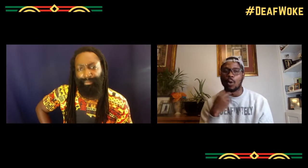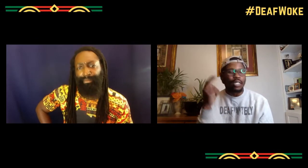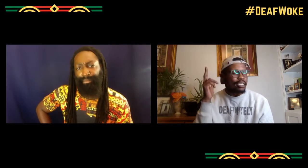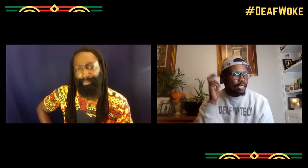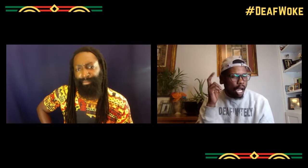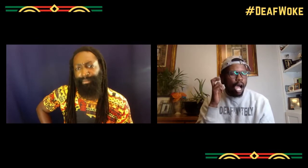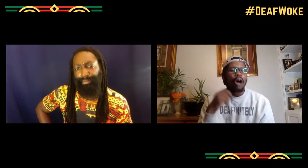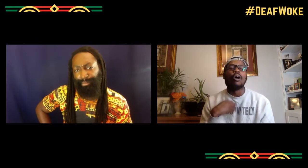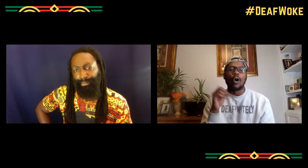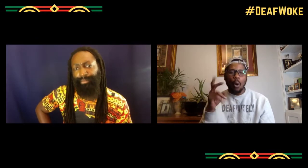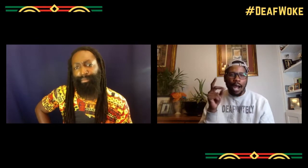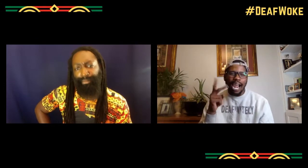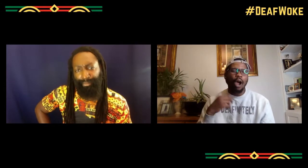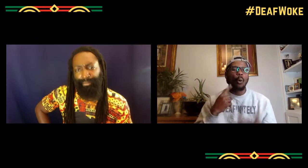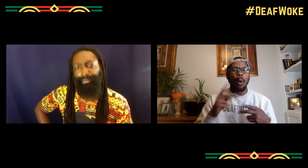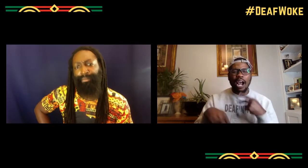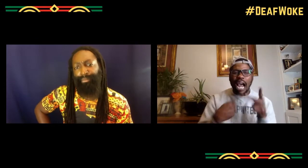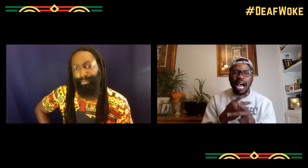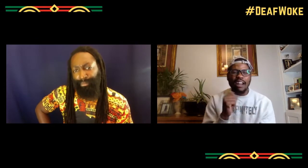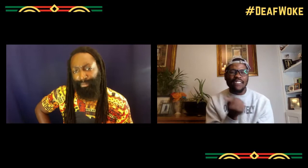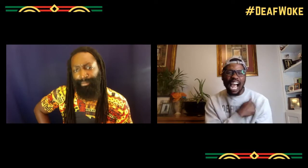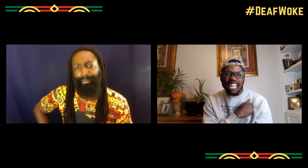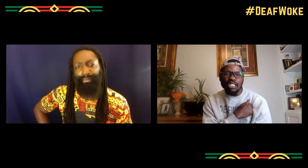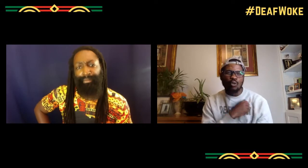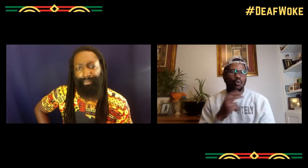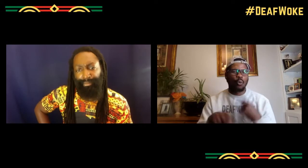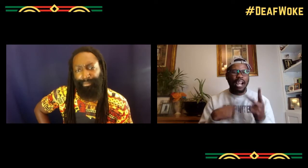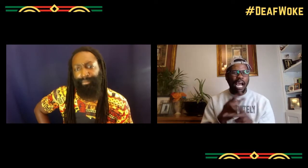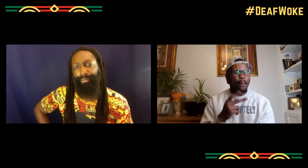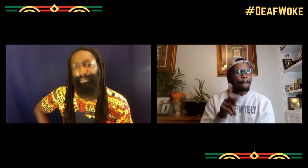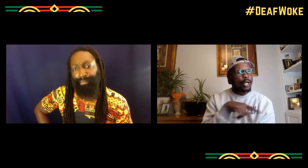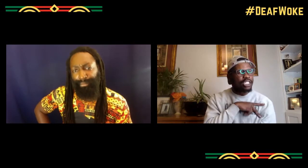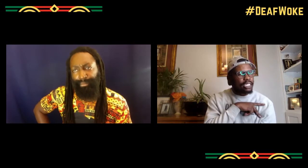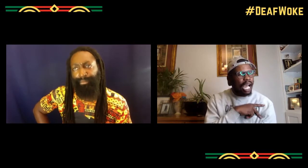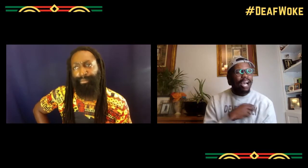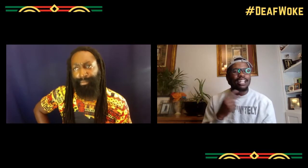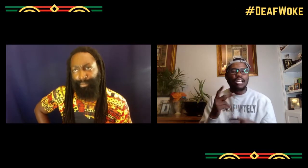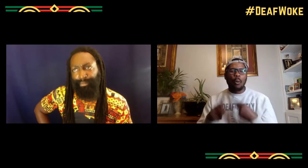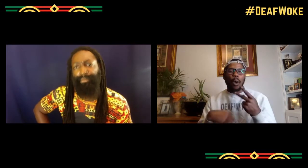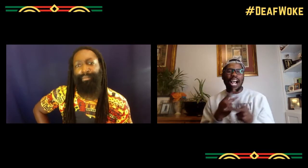It's his or her it doesn't matter, you know, I try to, I try to understand their attitude,